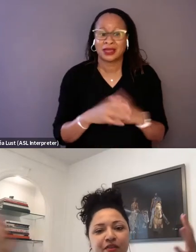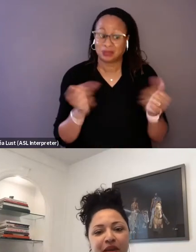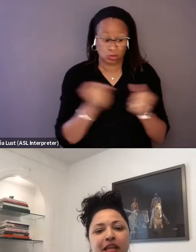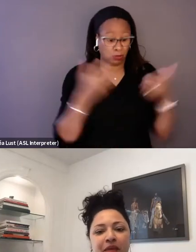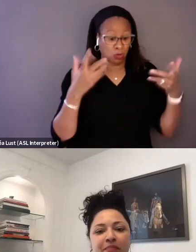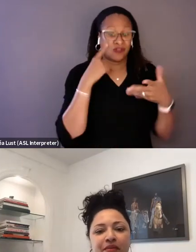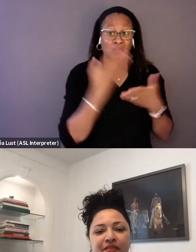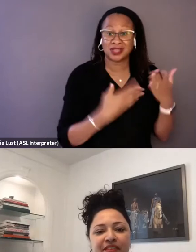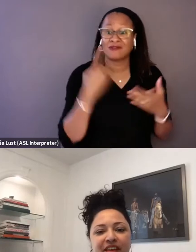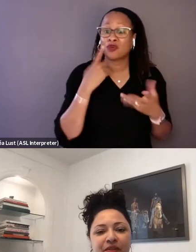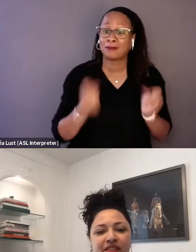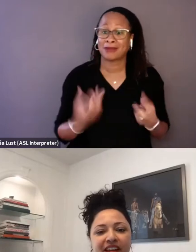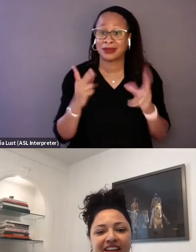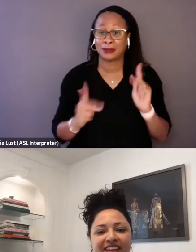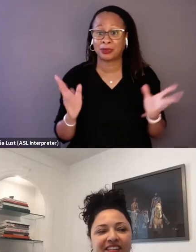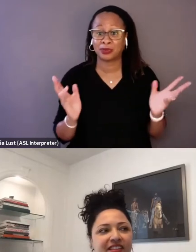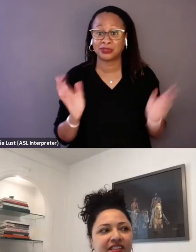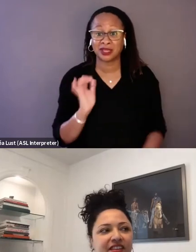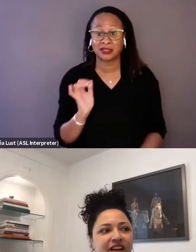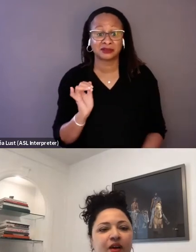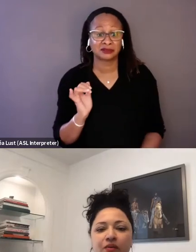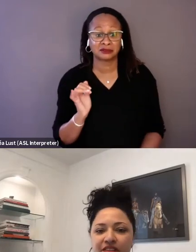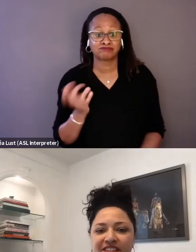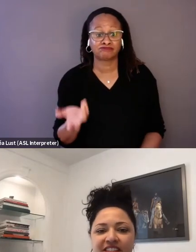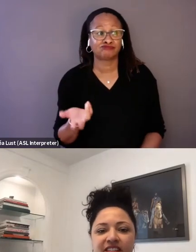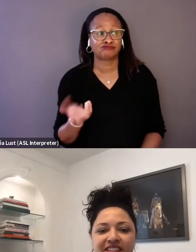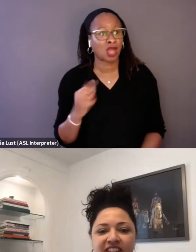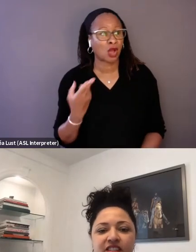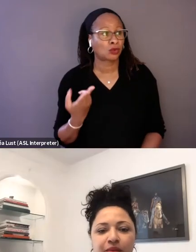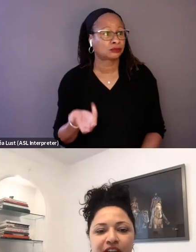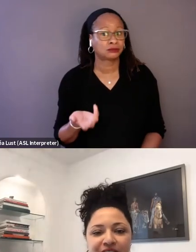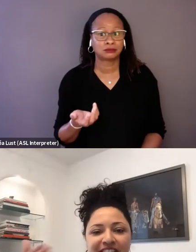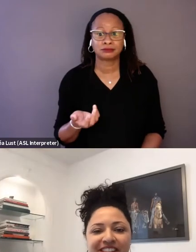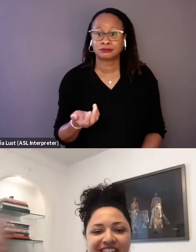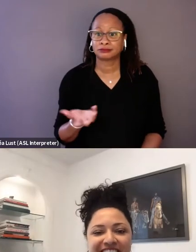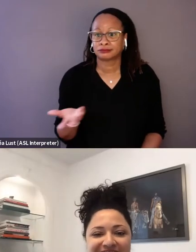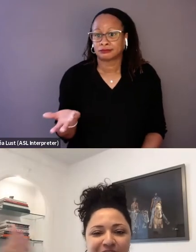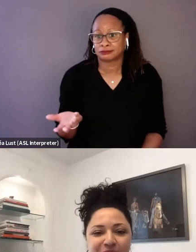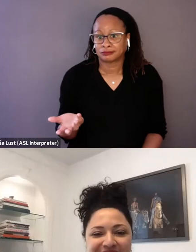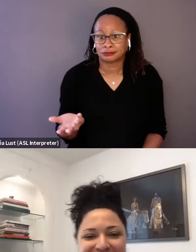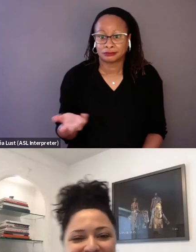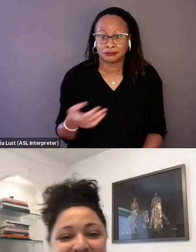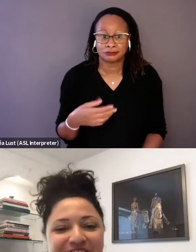for many people, it was like, oh, this is, you know, this is business as usual.